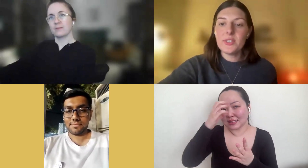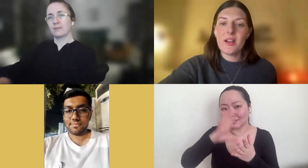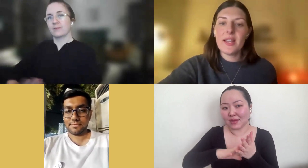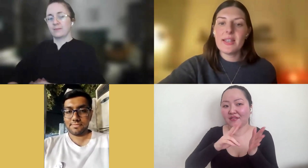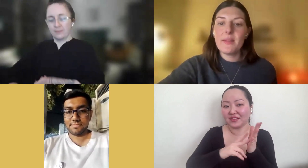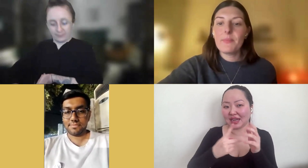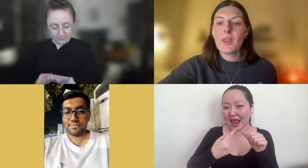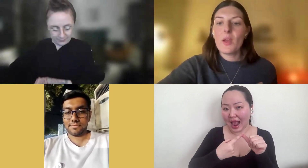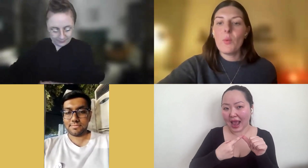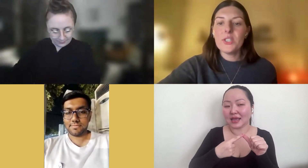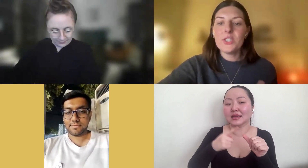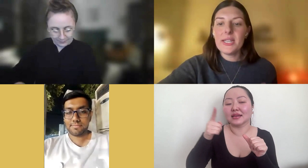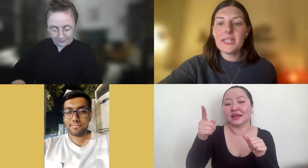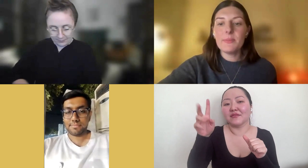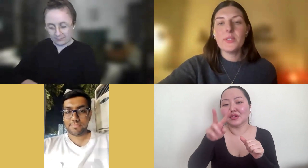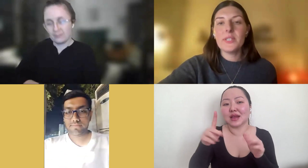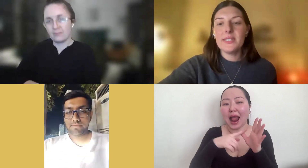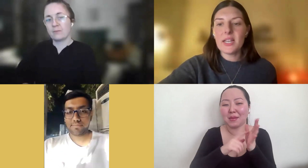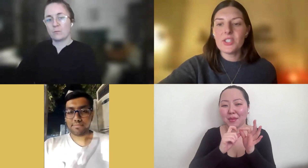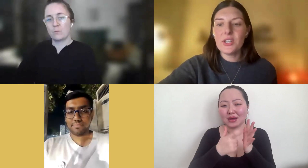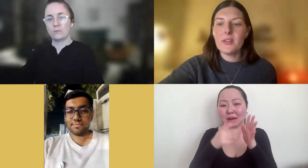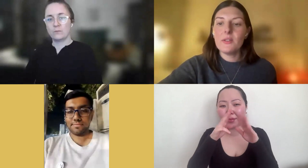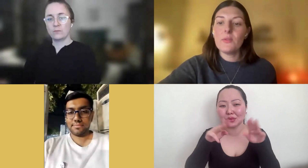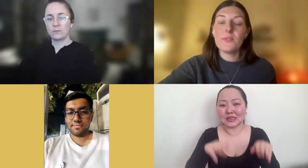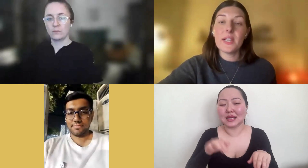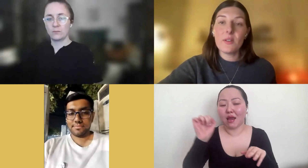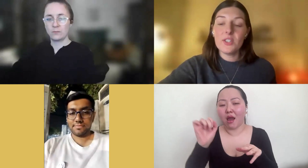Digital Design at the V&A, Victoria and Albert Museum. Where she explores the intersection of